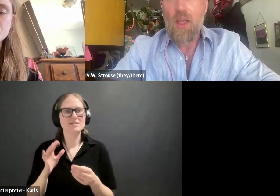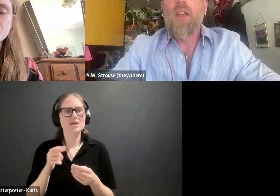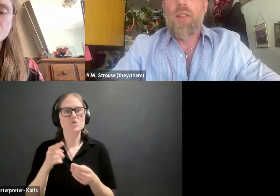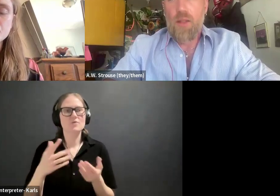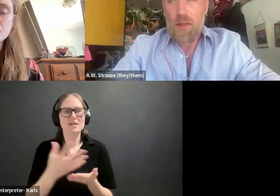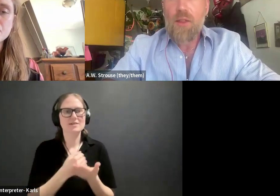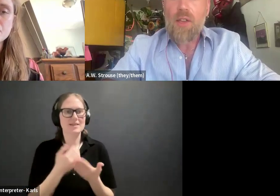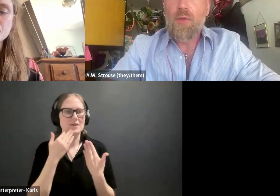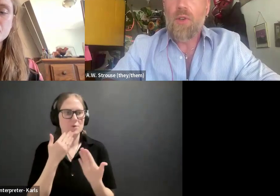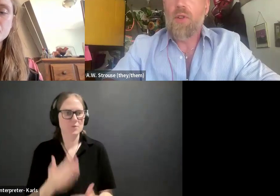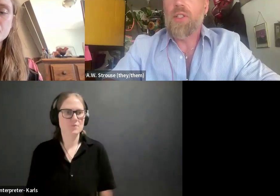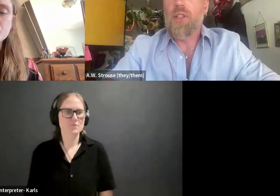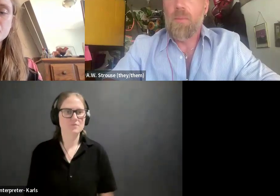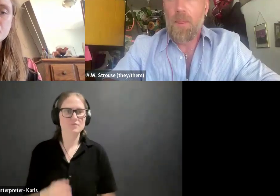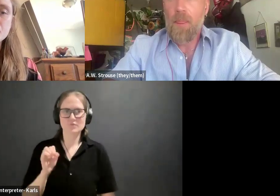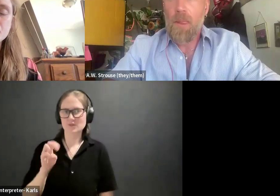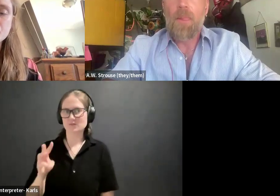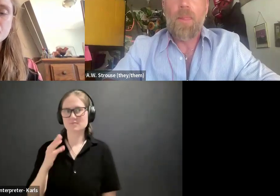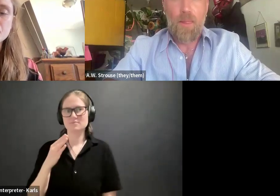Thank you for your question.